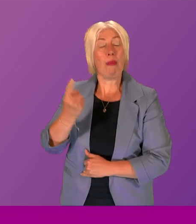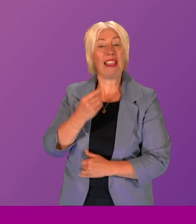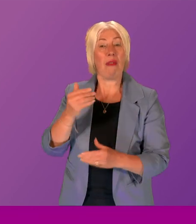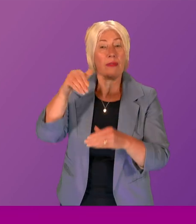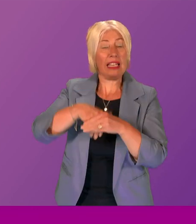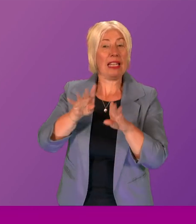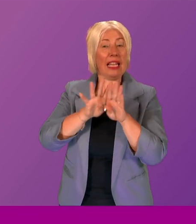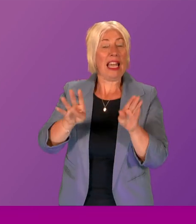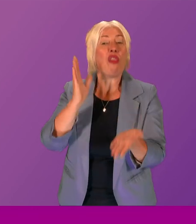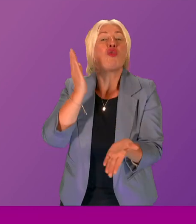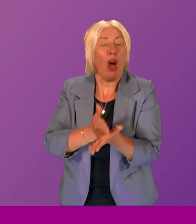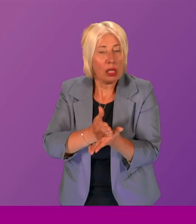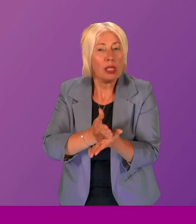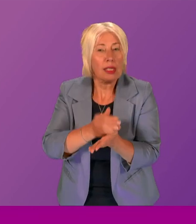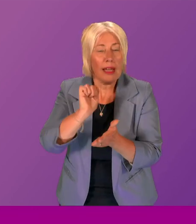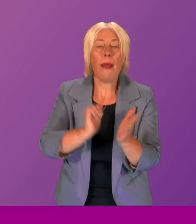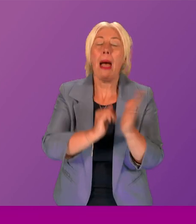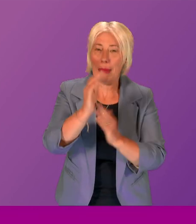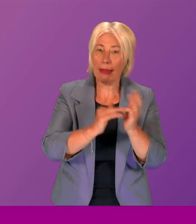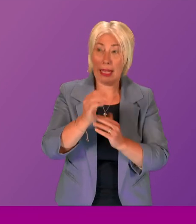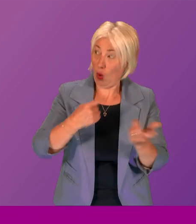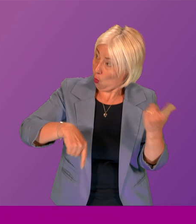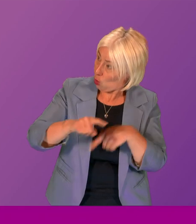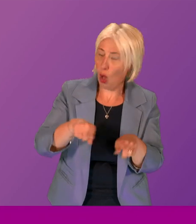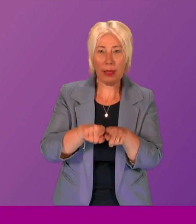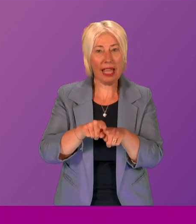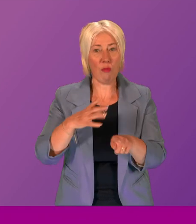Trust. I know that he has a genuine interest, as we all do, in seeing the building restored